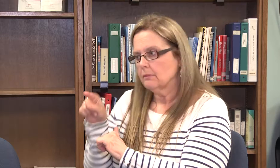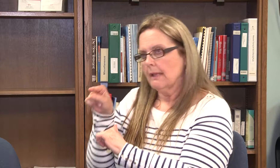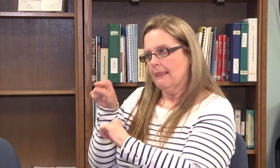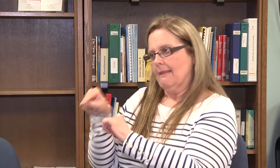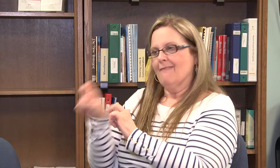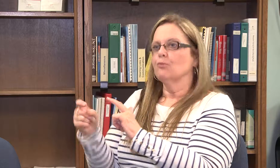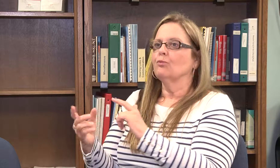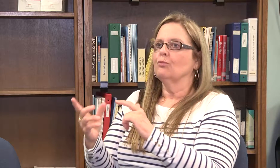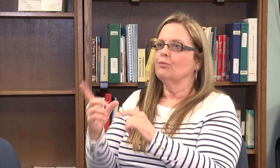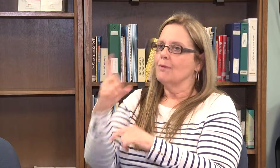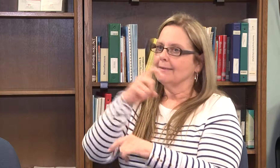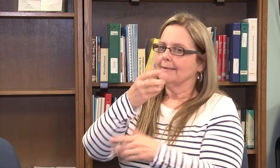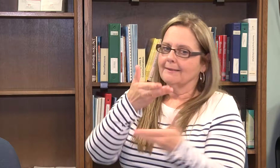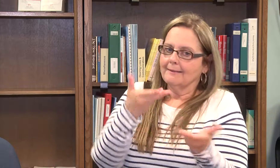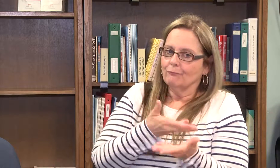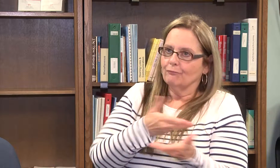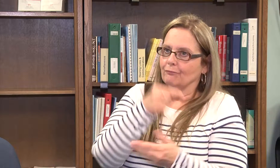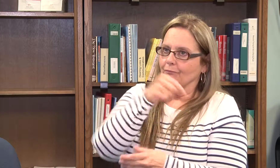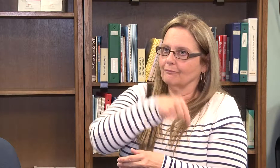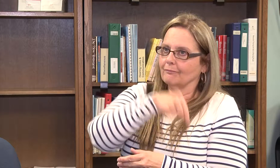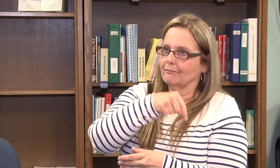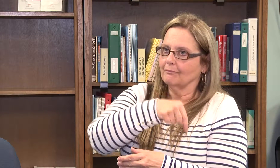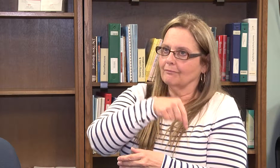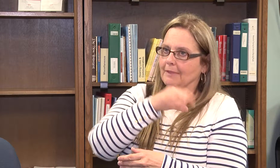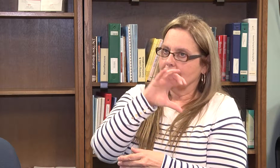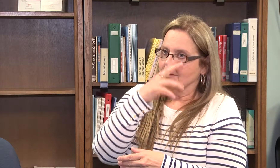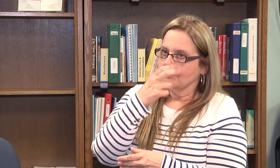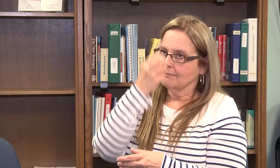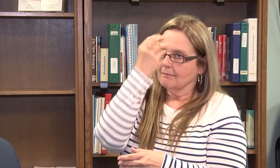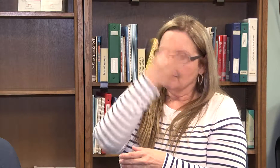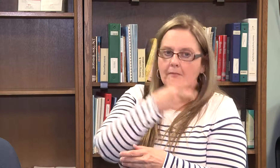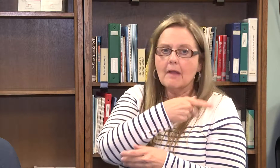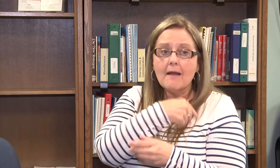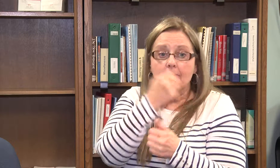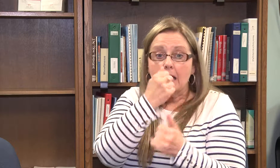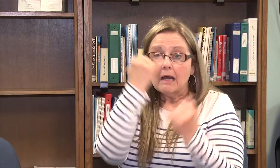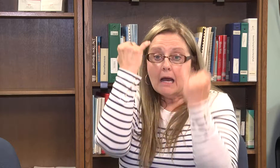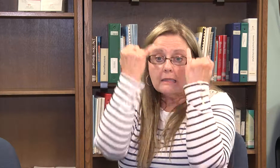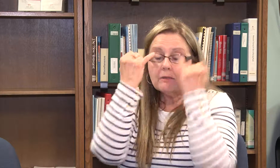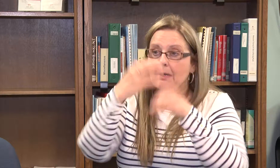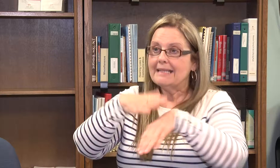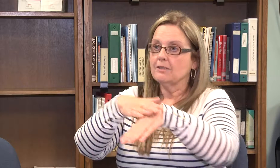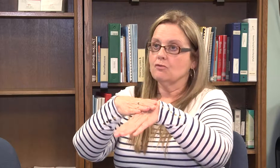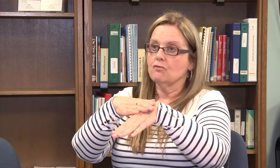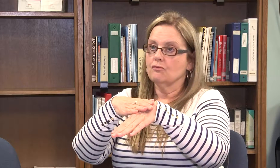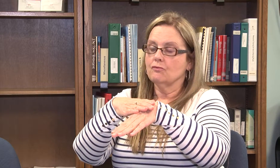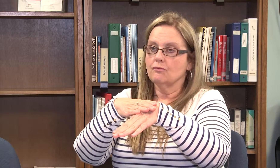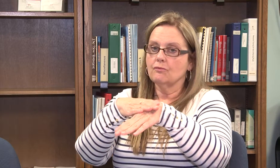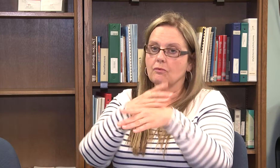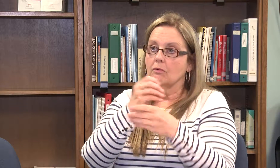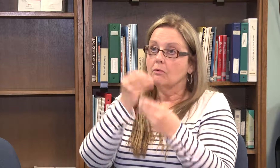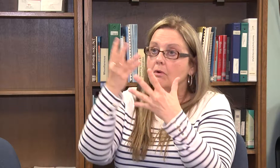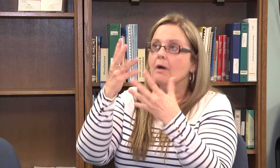make sure that they have had contact with agencies that have that background, so that